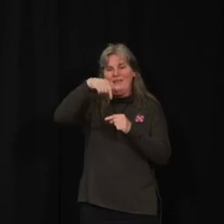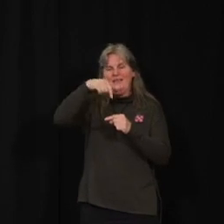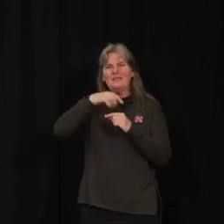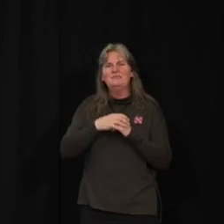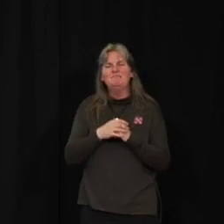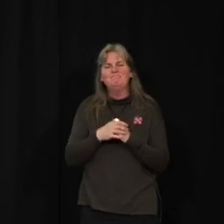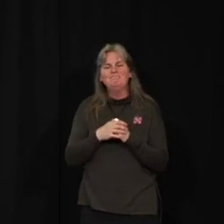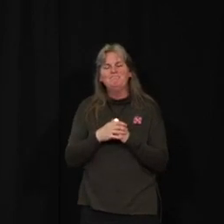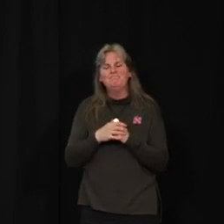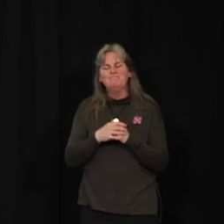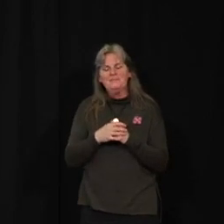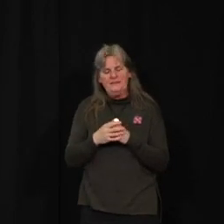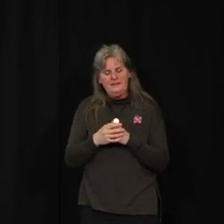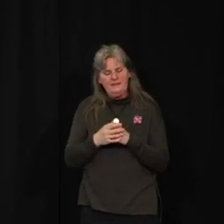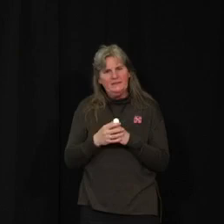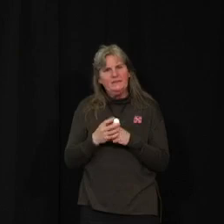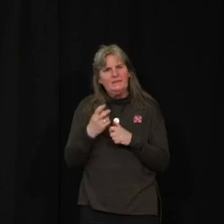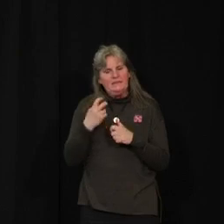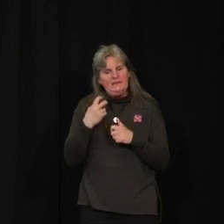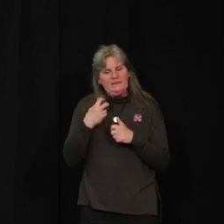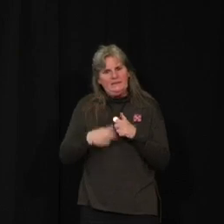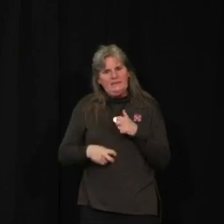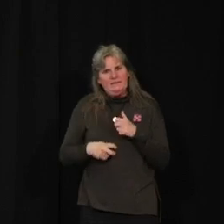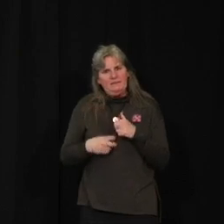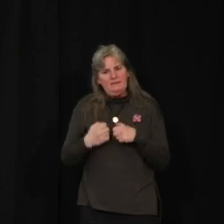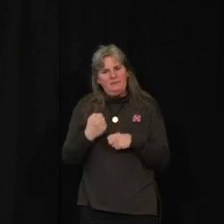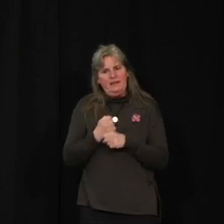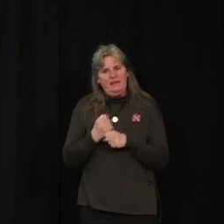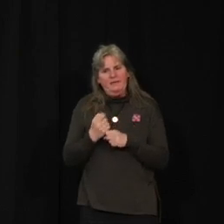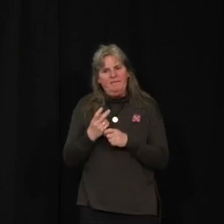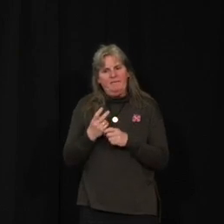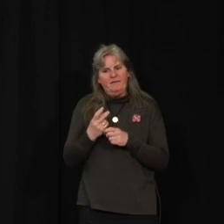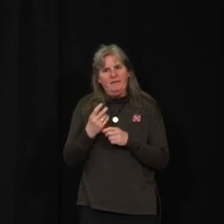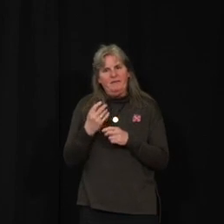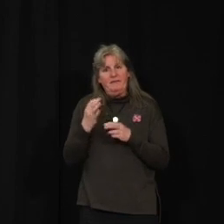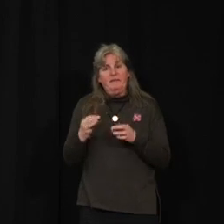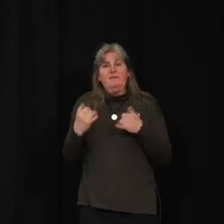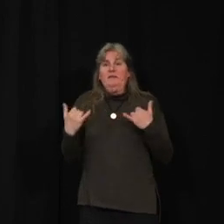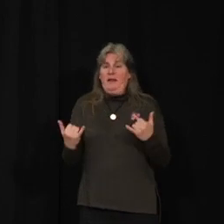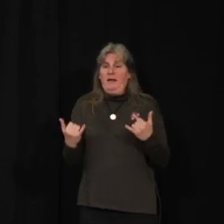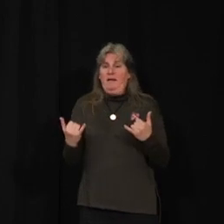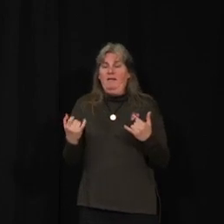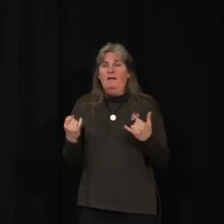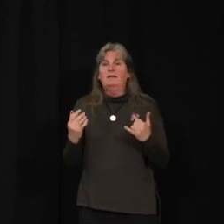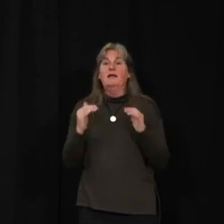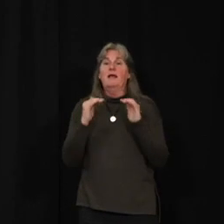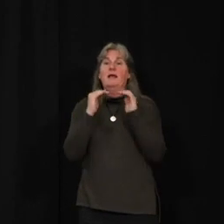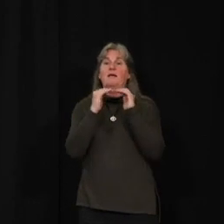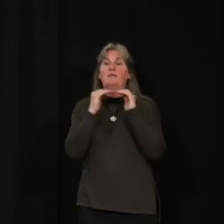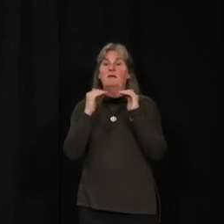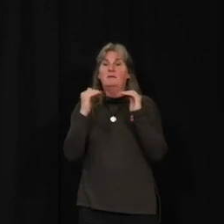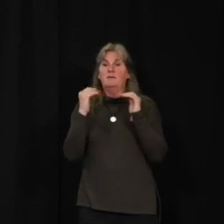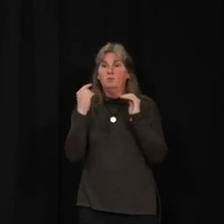further past that because a lot of our face two, phase three, ad beyond is so determined upon